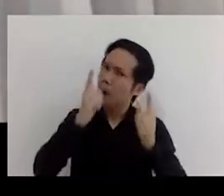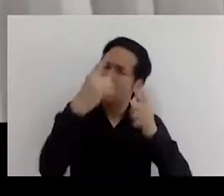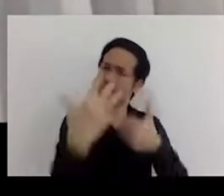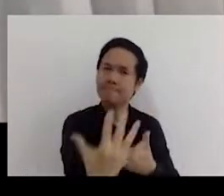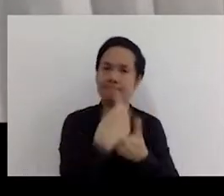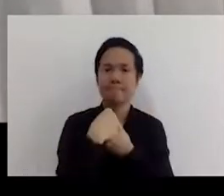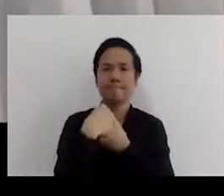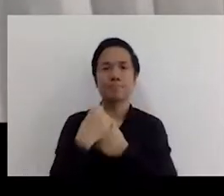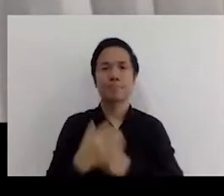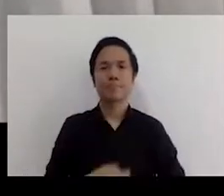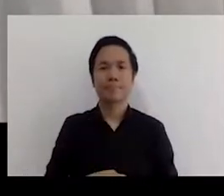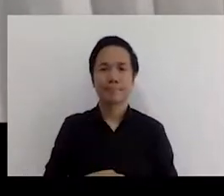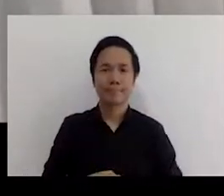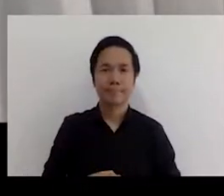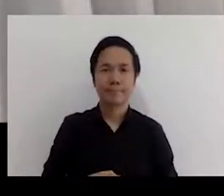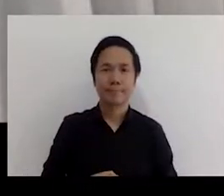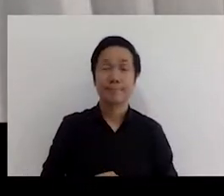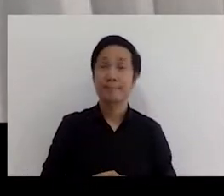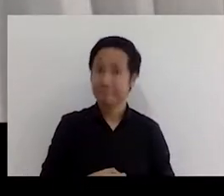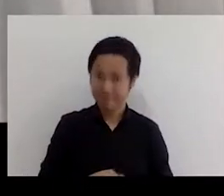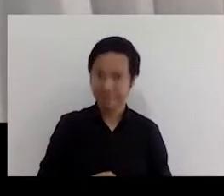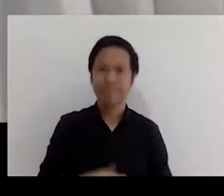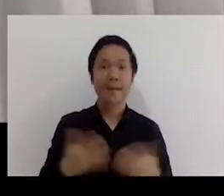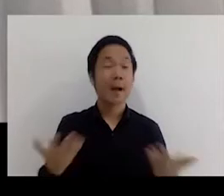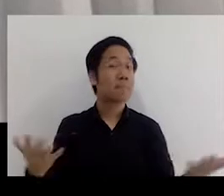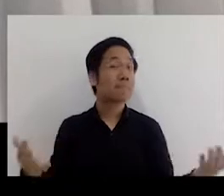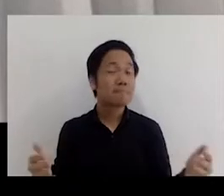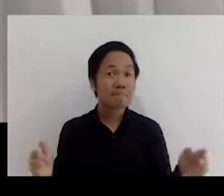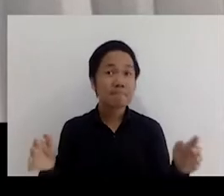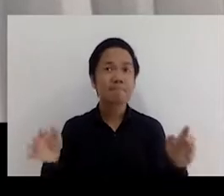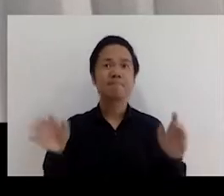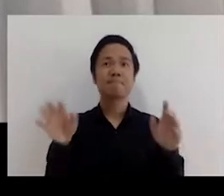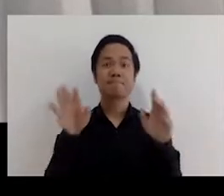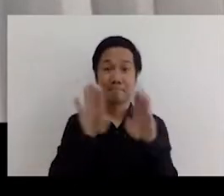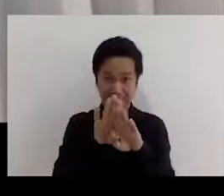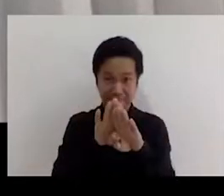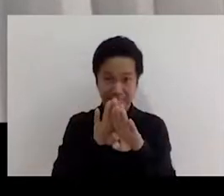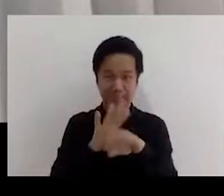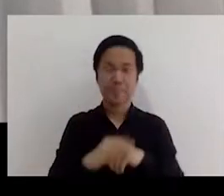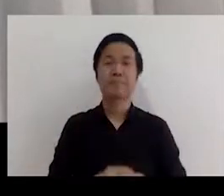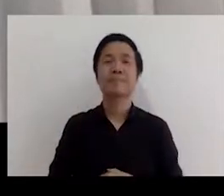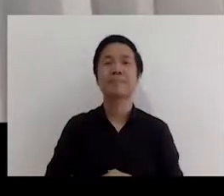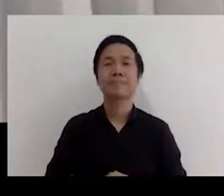To finish, I would like to emphasize